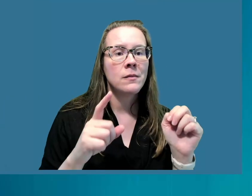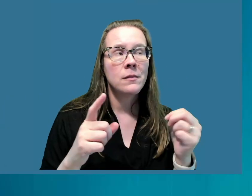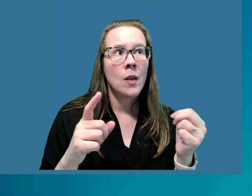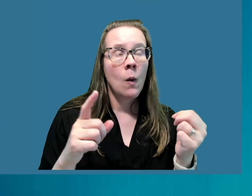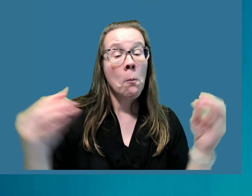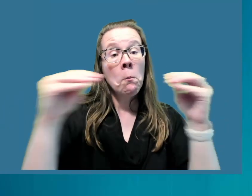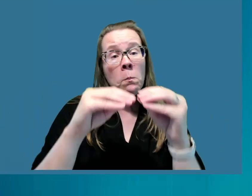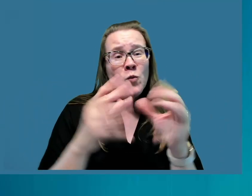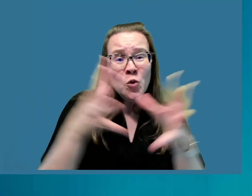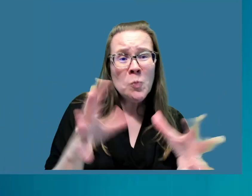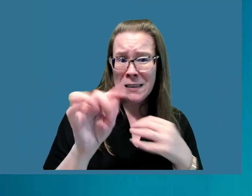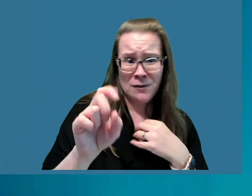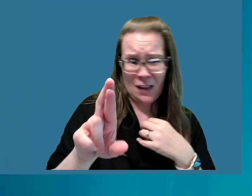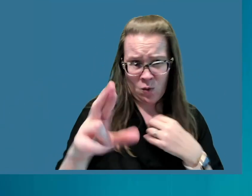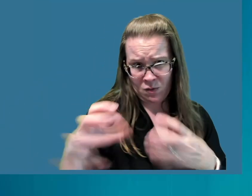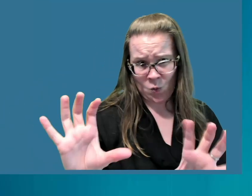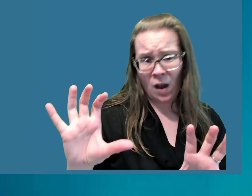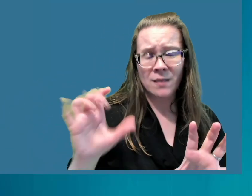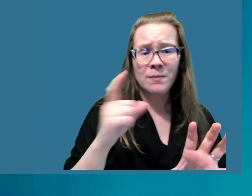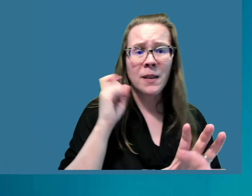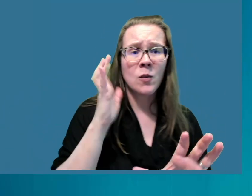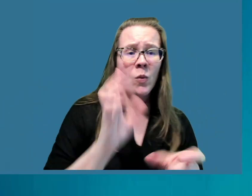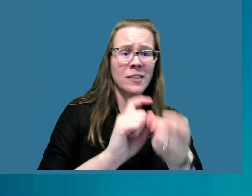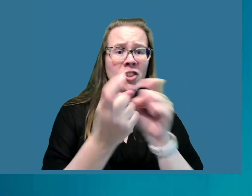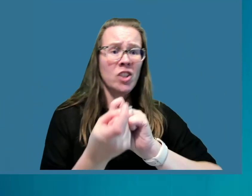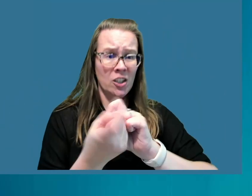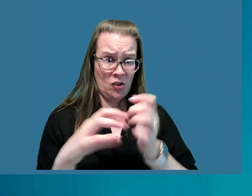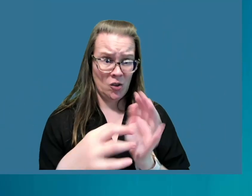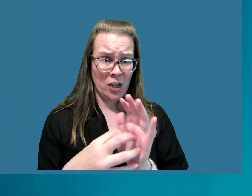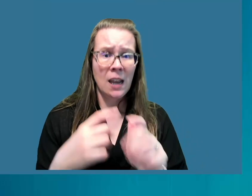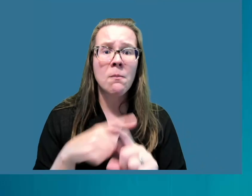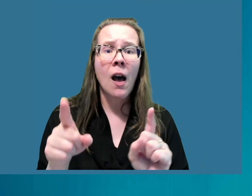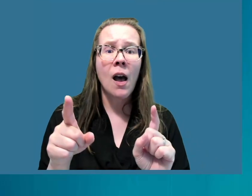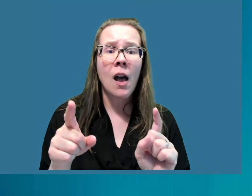flip the dough over, and continue to roll out. You don't want to over-flour it